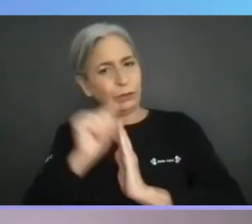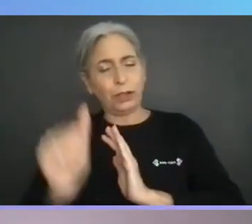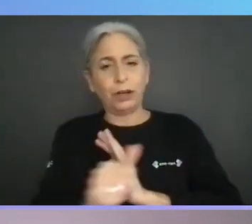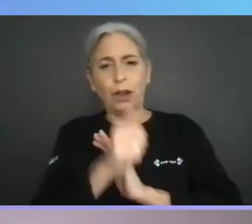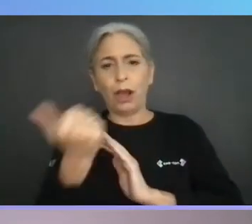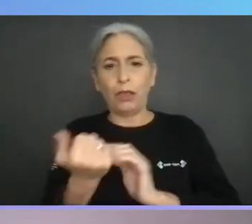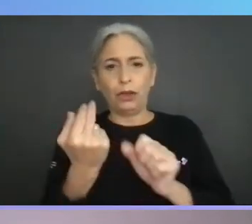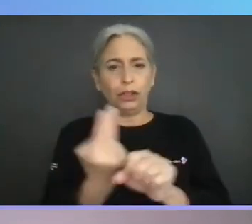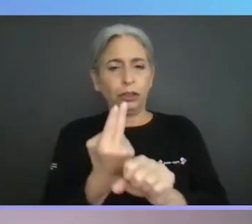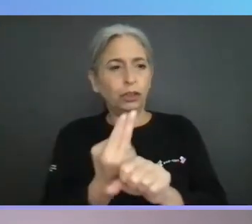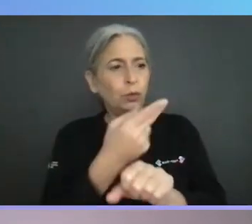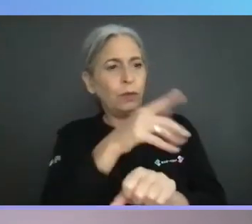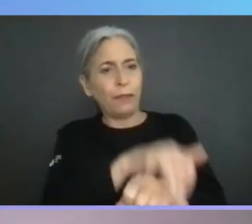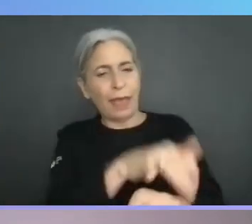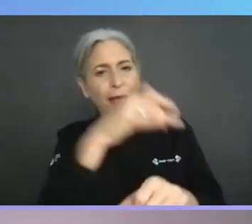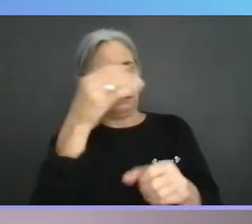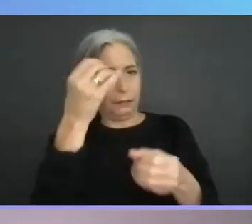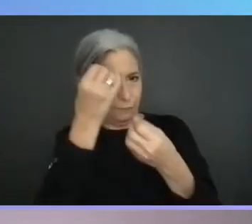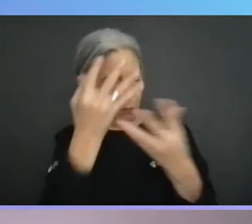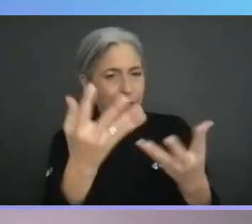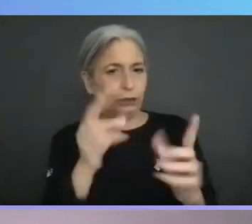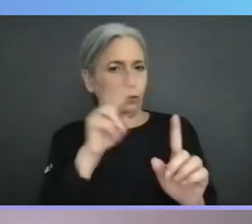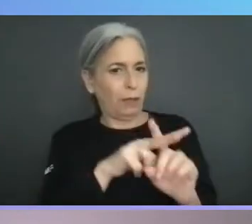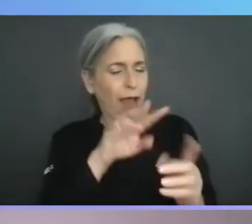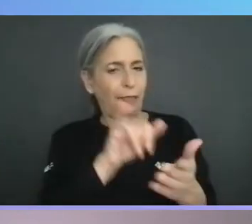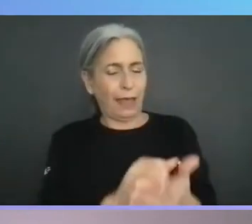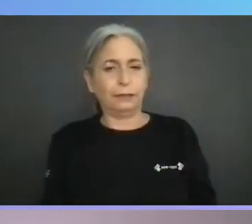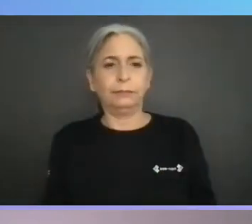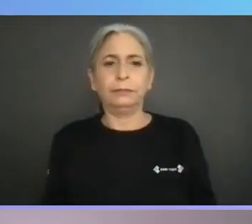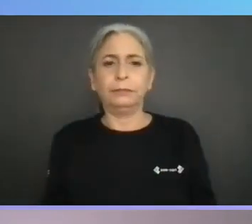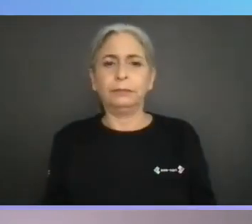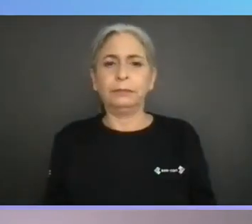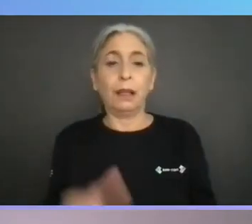requirement. The concept of equivalent purpose is one of